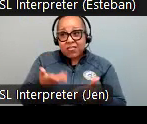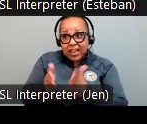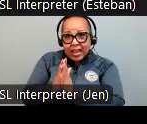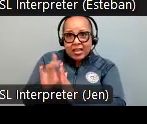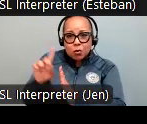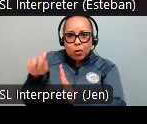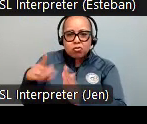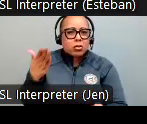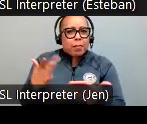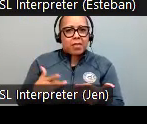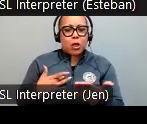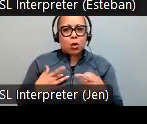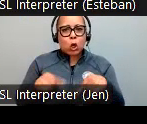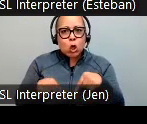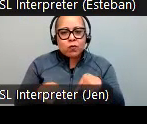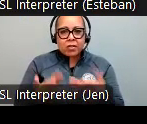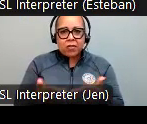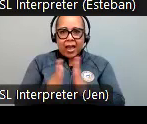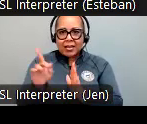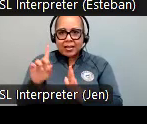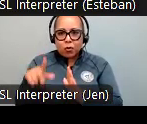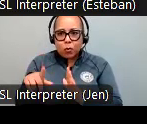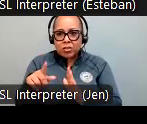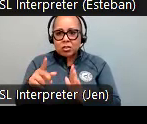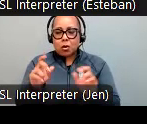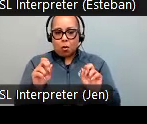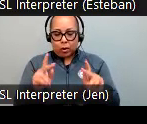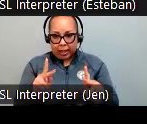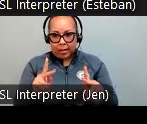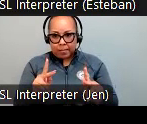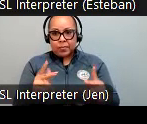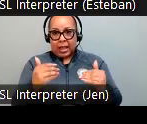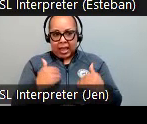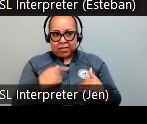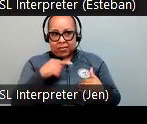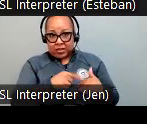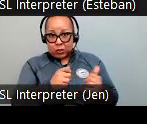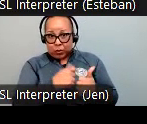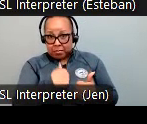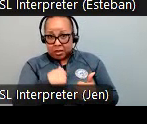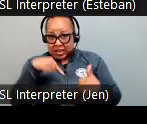they may feel nervous of asking these questions, is is okay I have this with me in this space? So